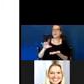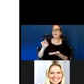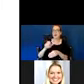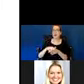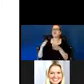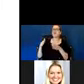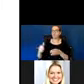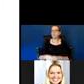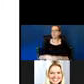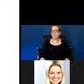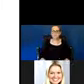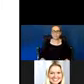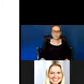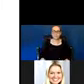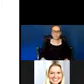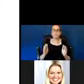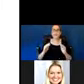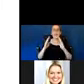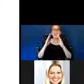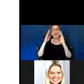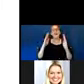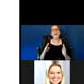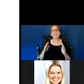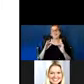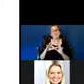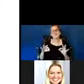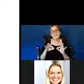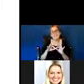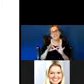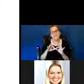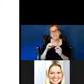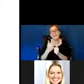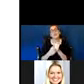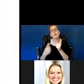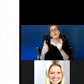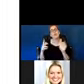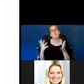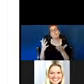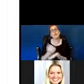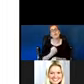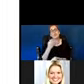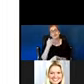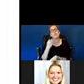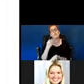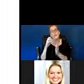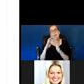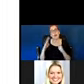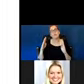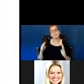and everyone deserves housing. So all of our case management is focused on housing,